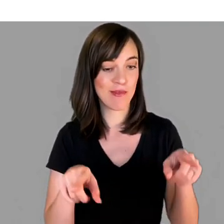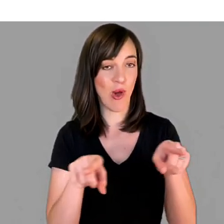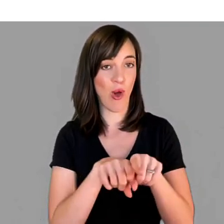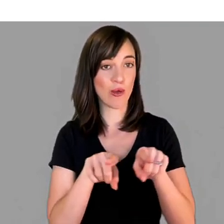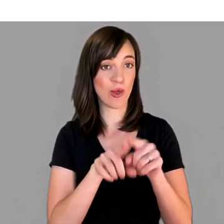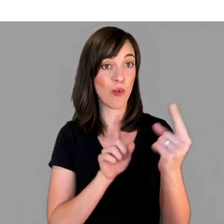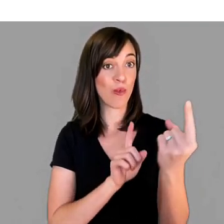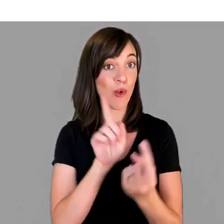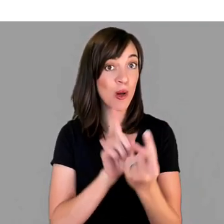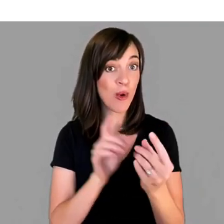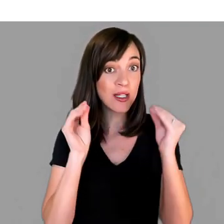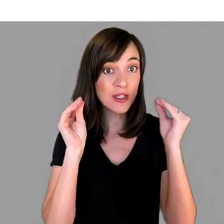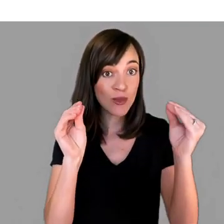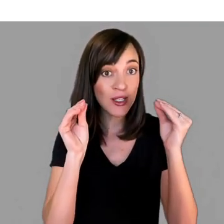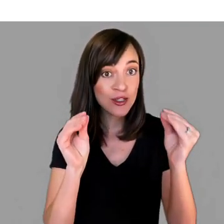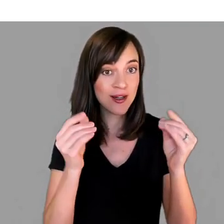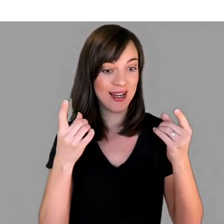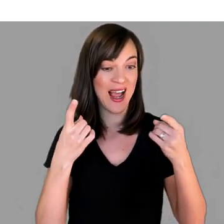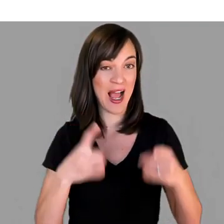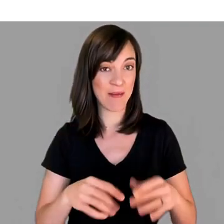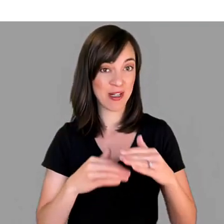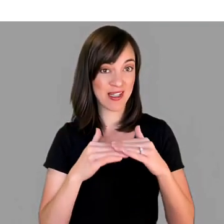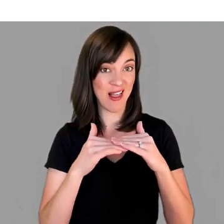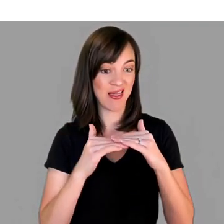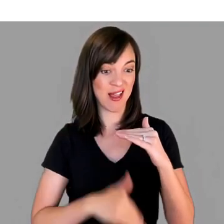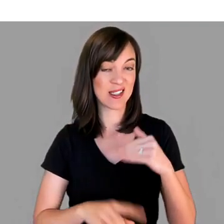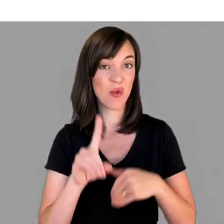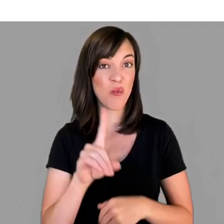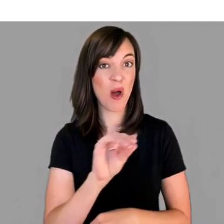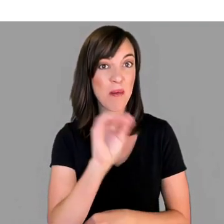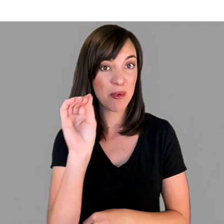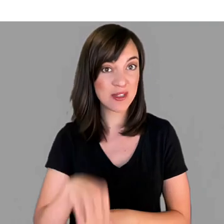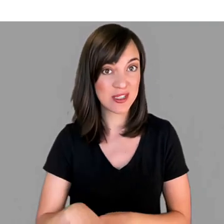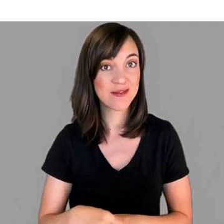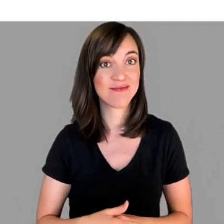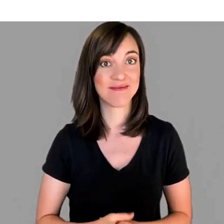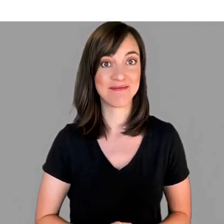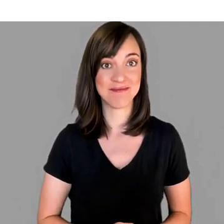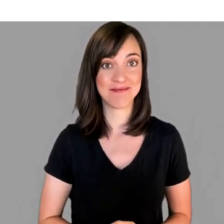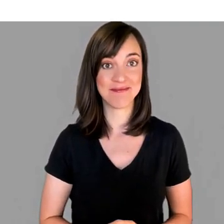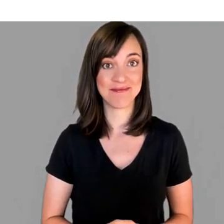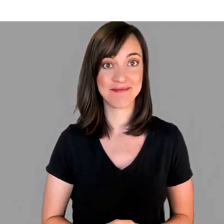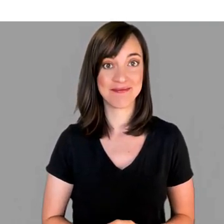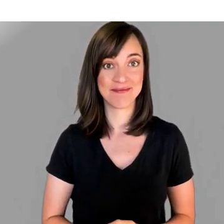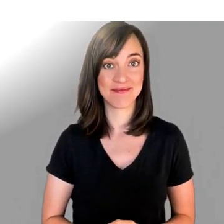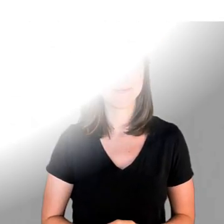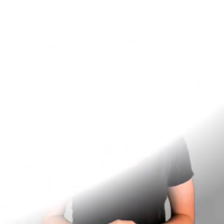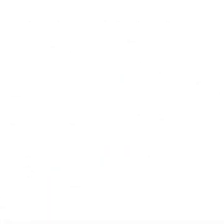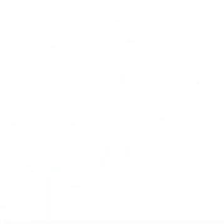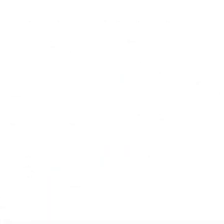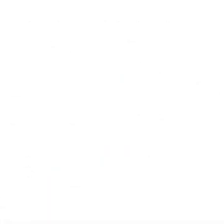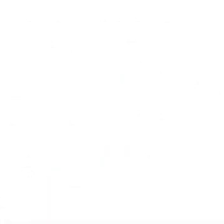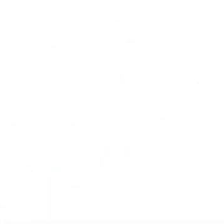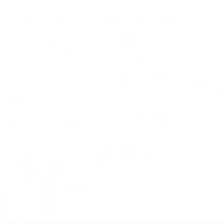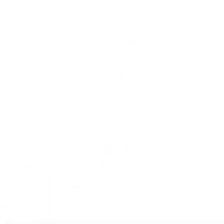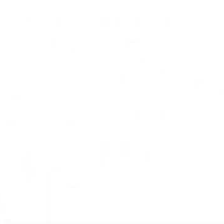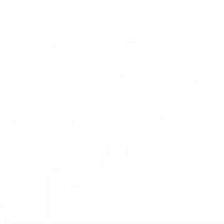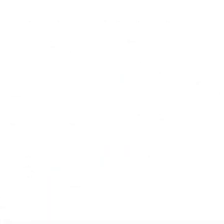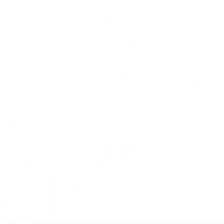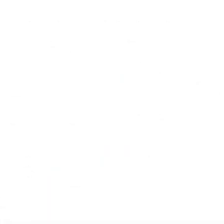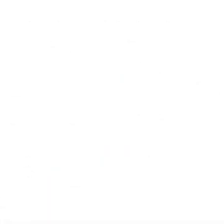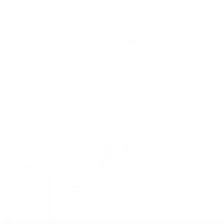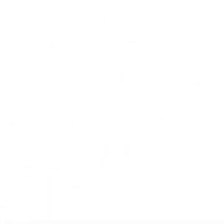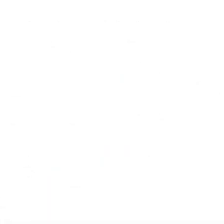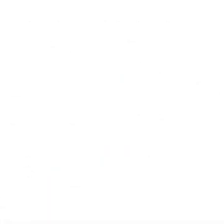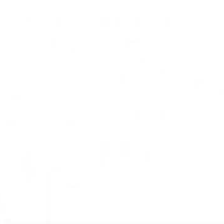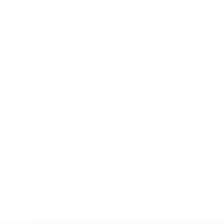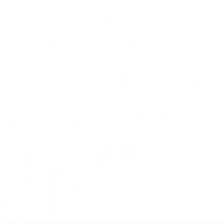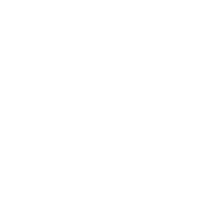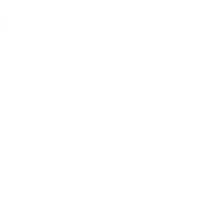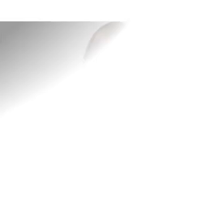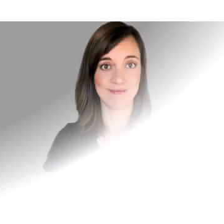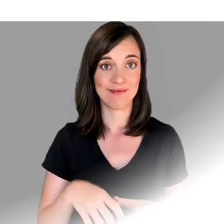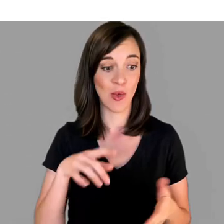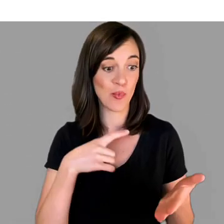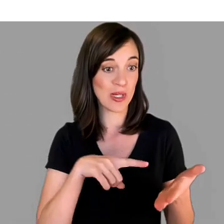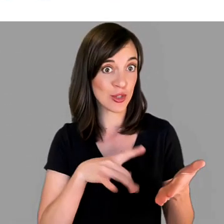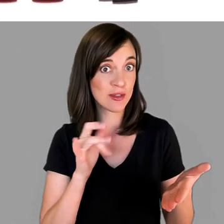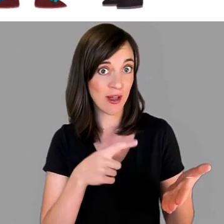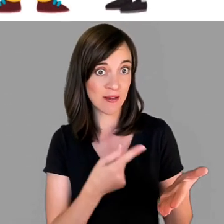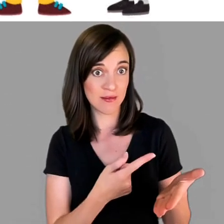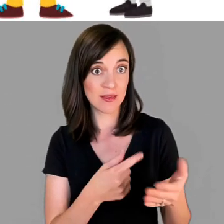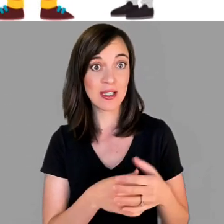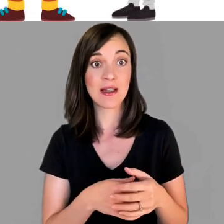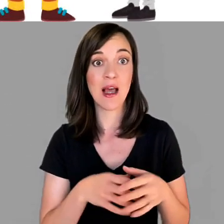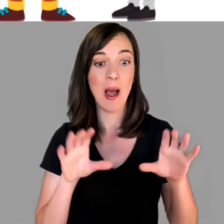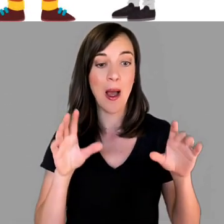and one-on-one instruction occurred less than 1% of the time.